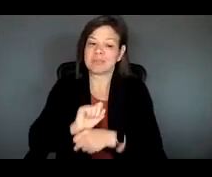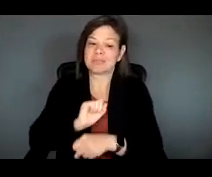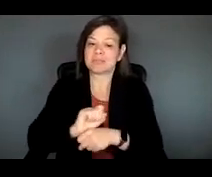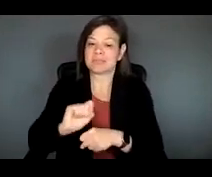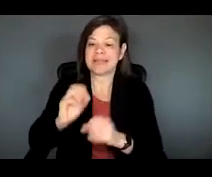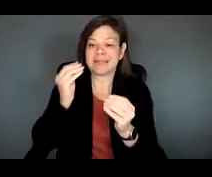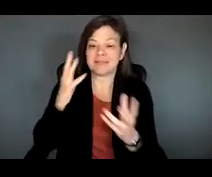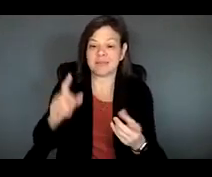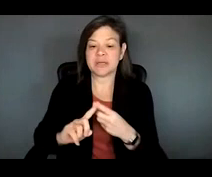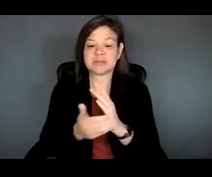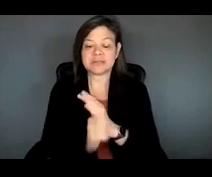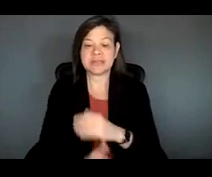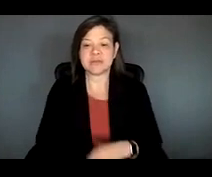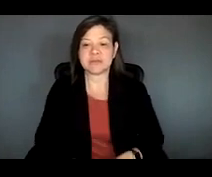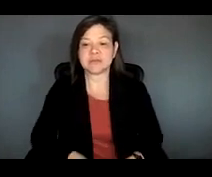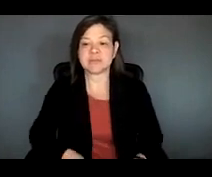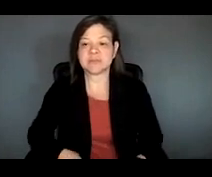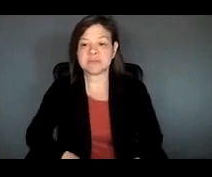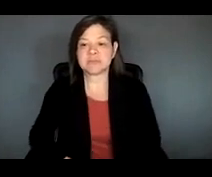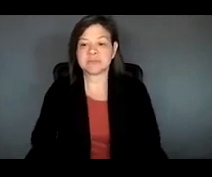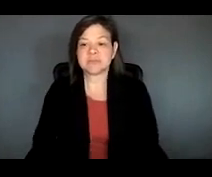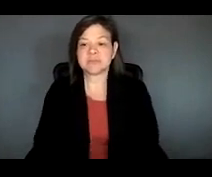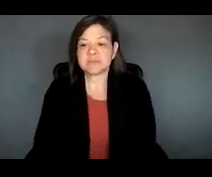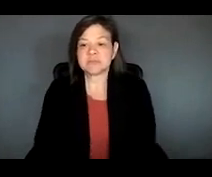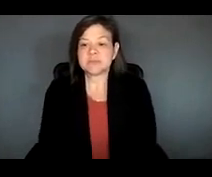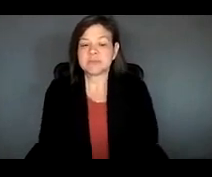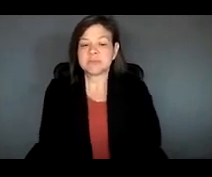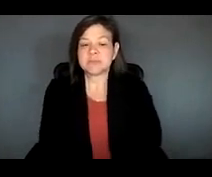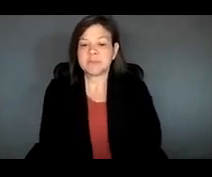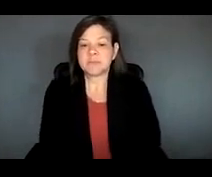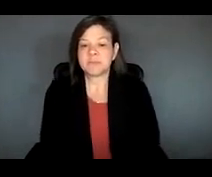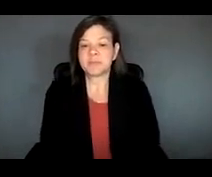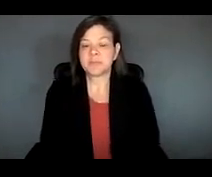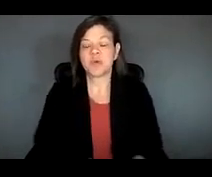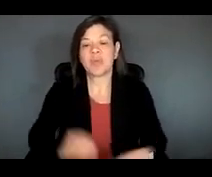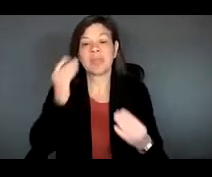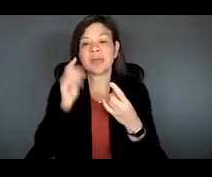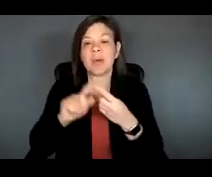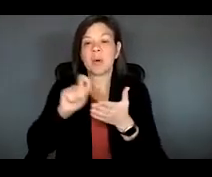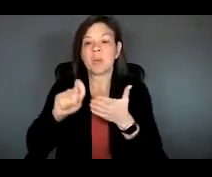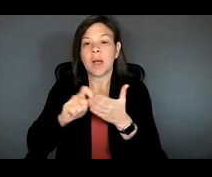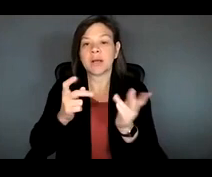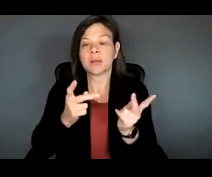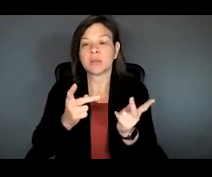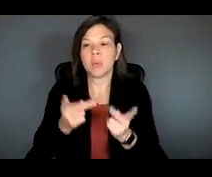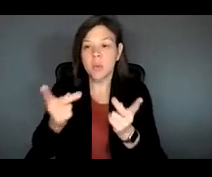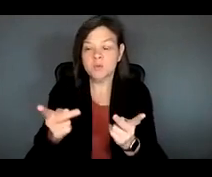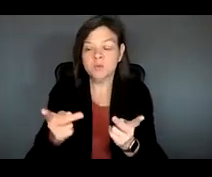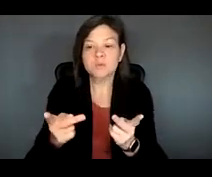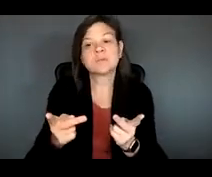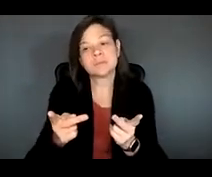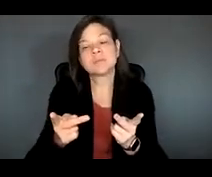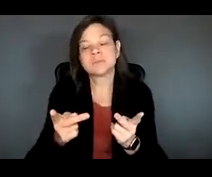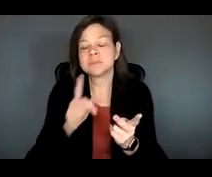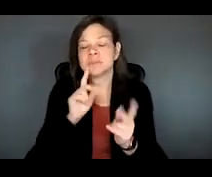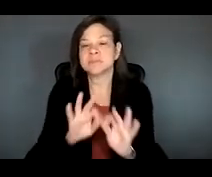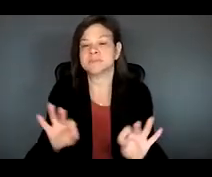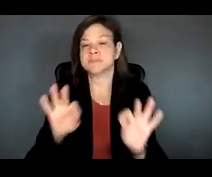So in this context of thinking about writing proposals, it's really important to remember that.